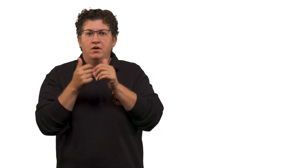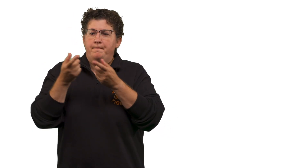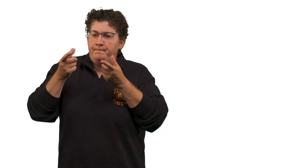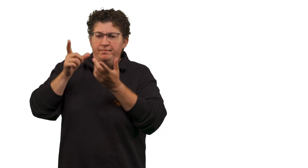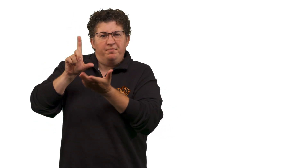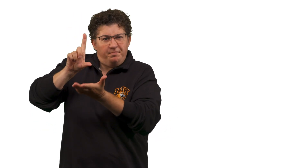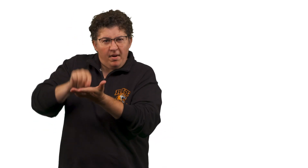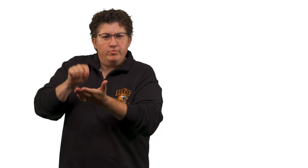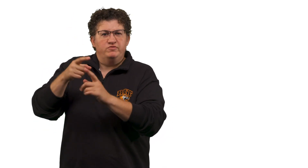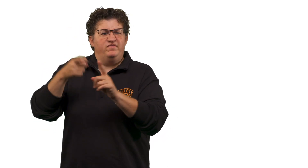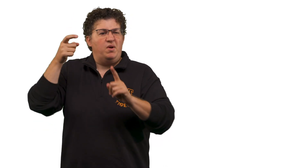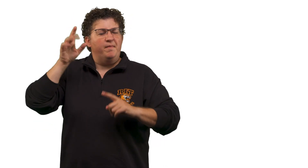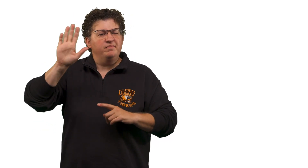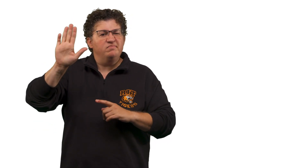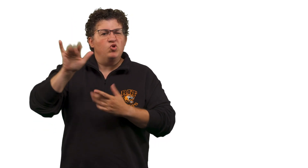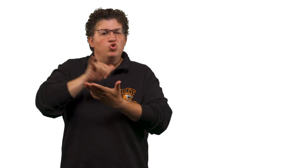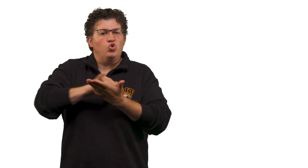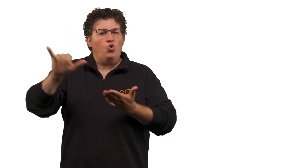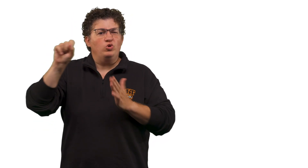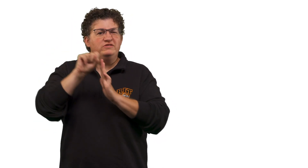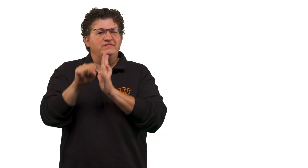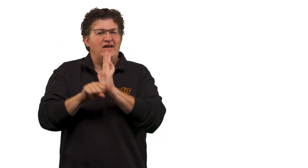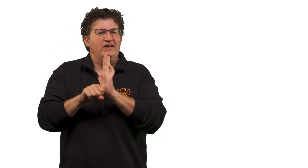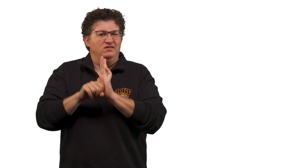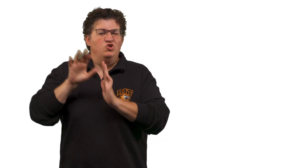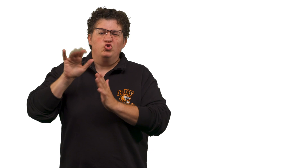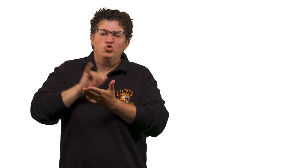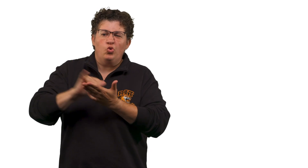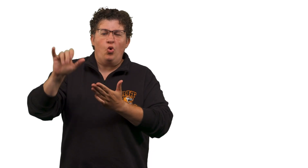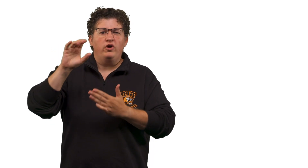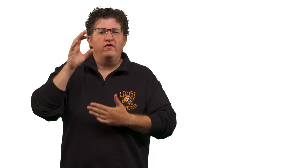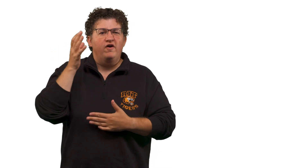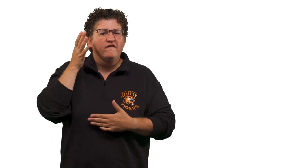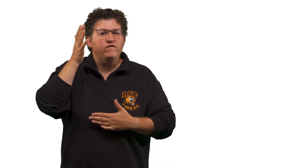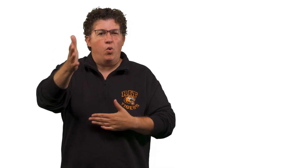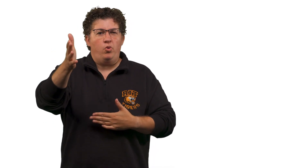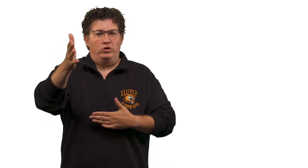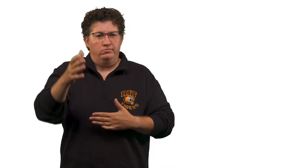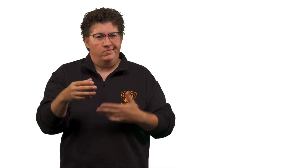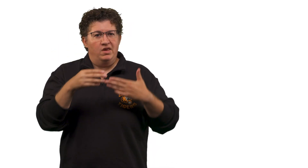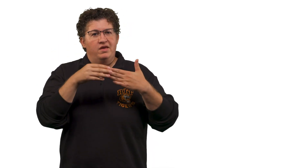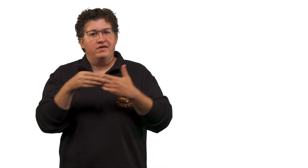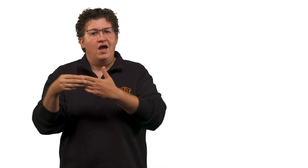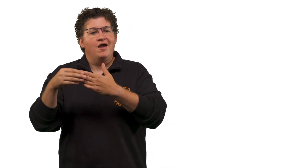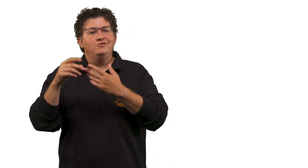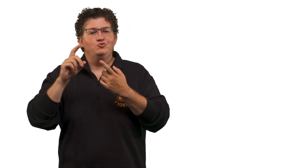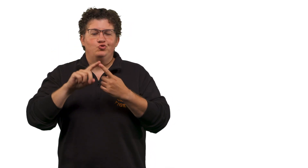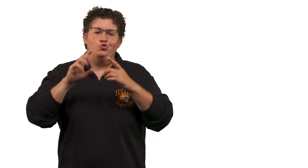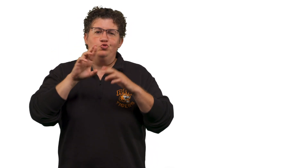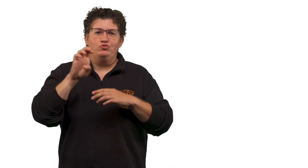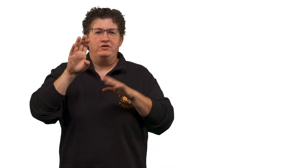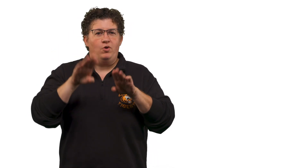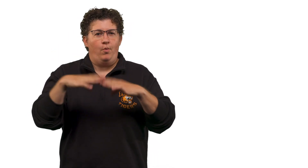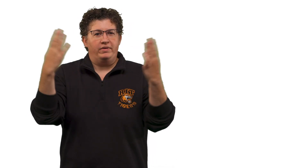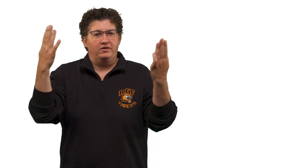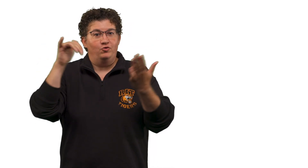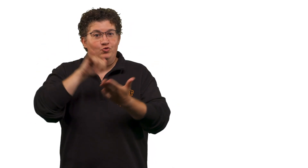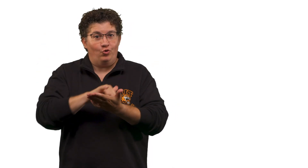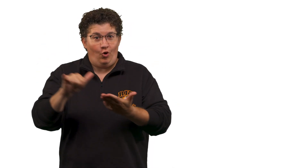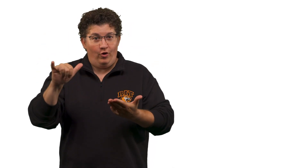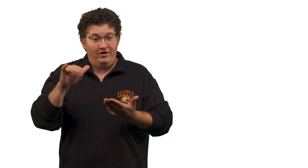as well as the guidelines published as part of New York’s Forward: A Guide to Re-opening